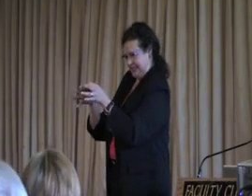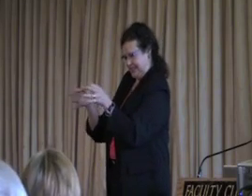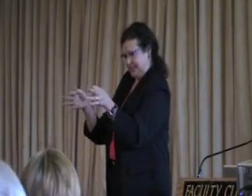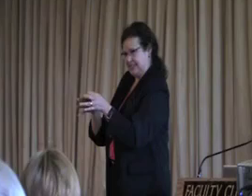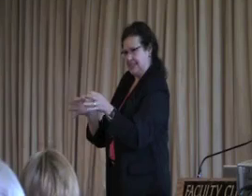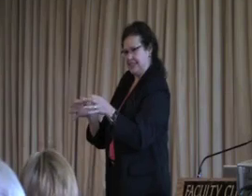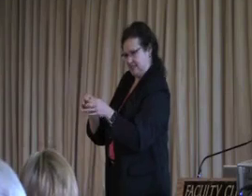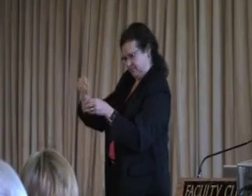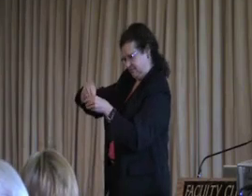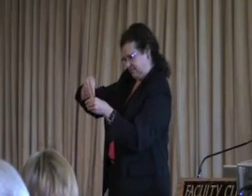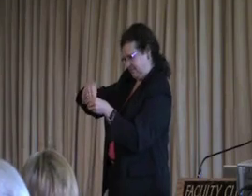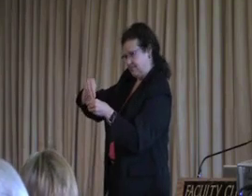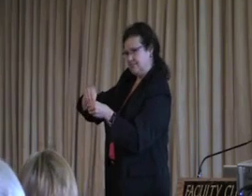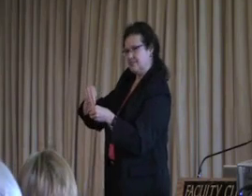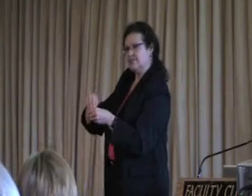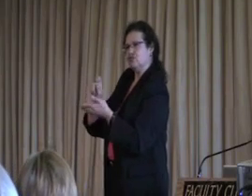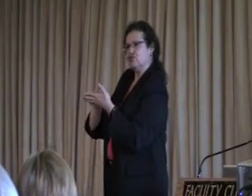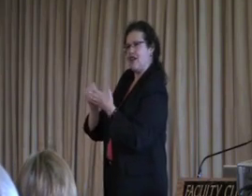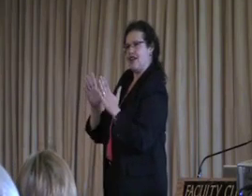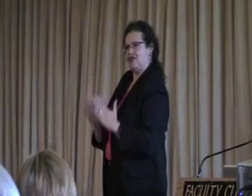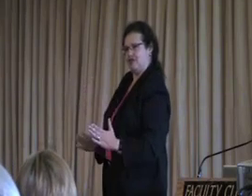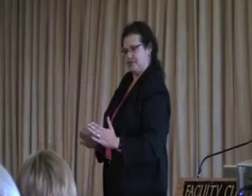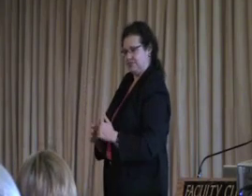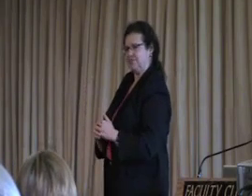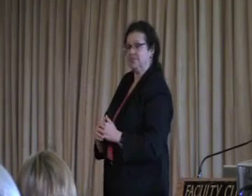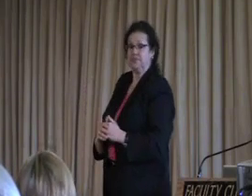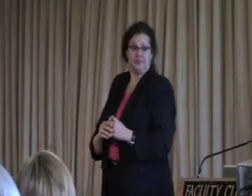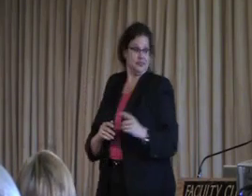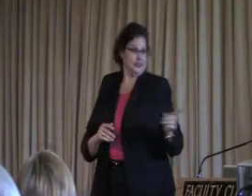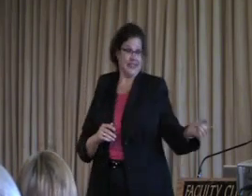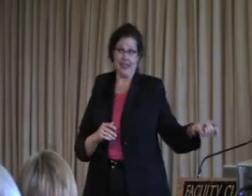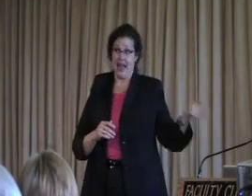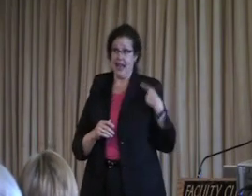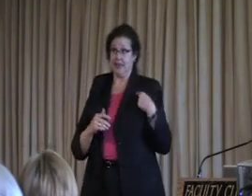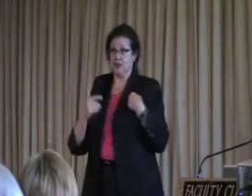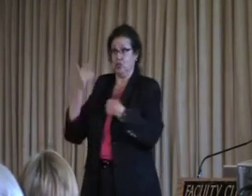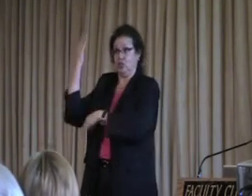kid. I remembered how difficult English was at that time for me. And when Deb had asked